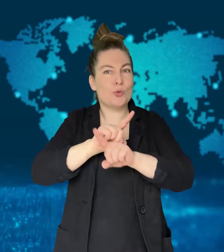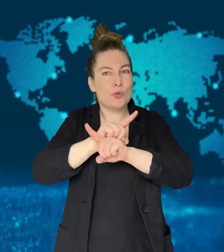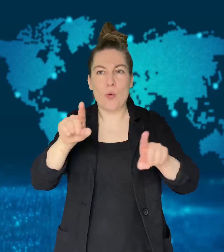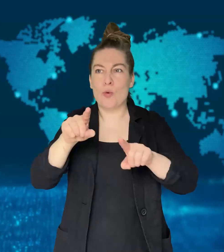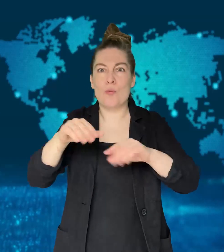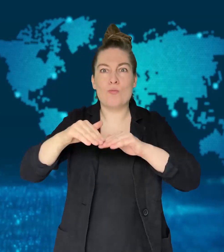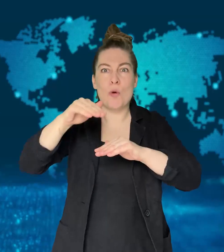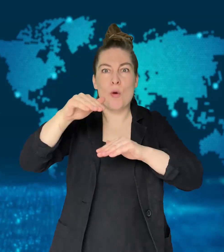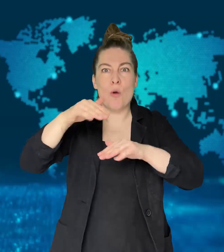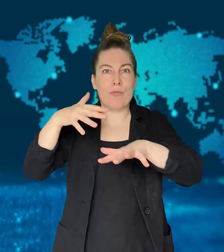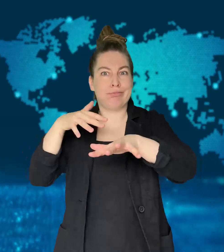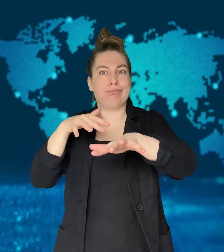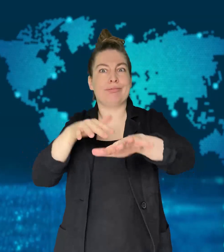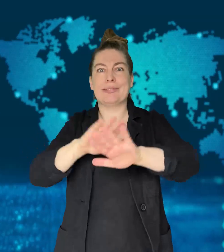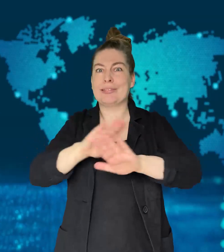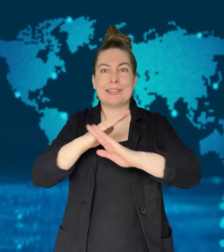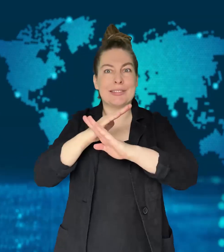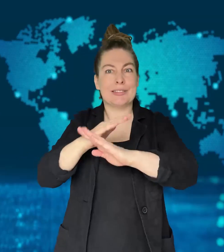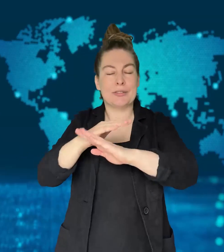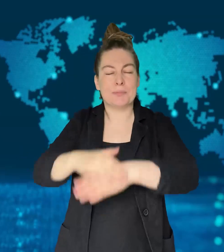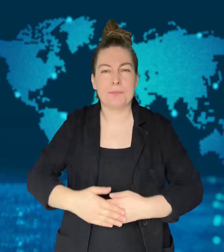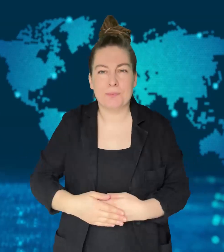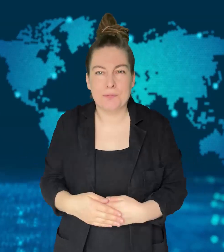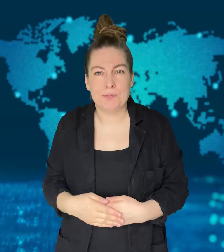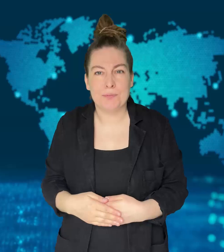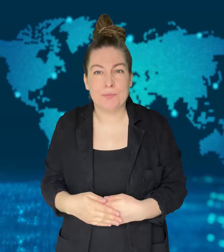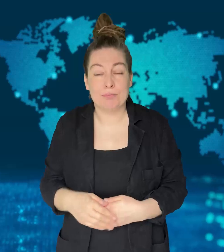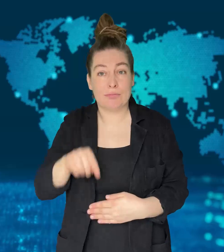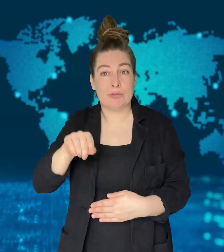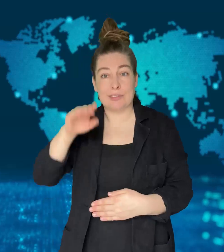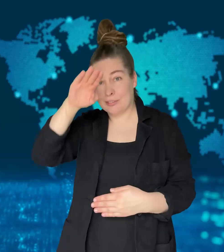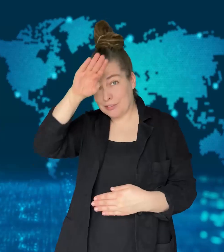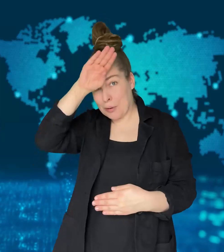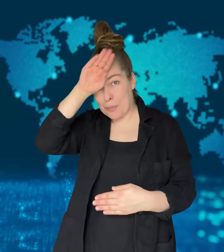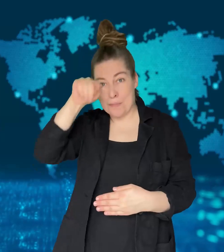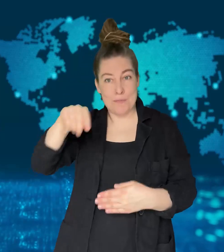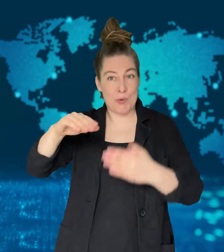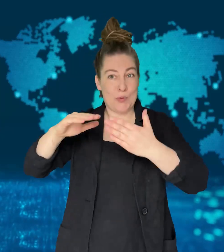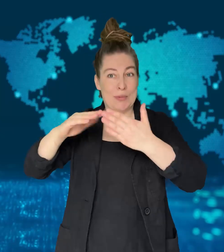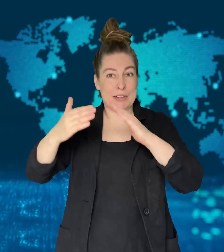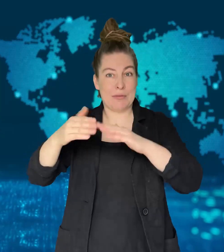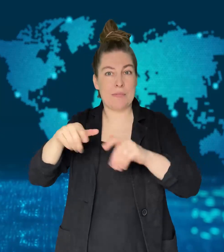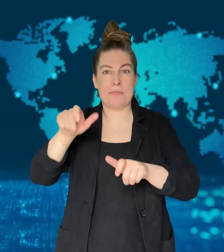in other cities.